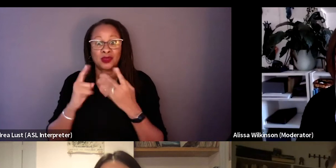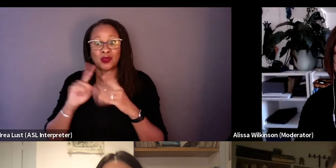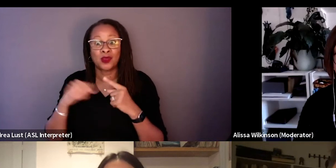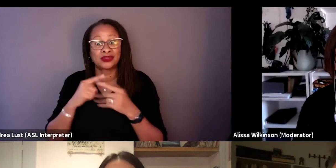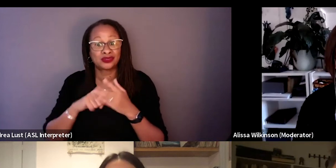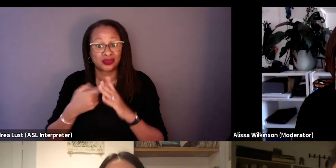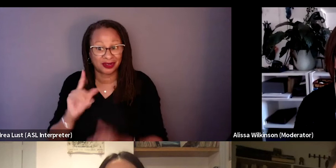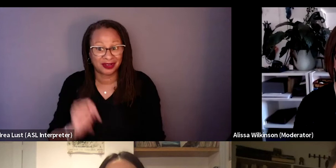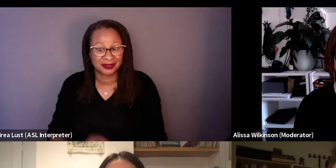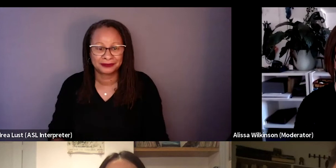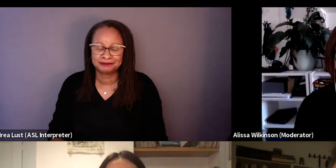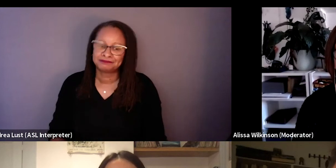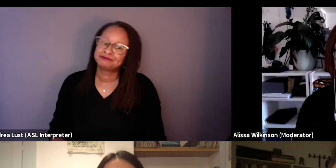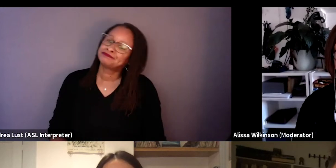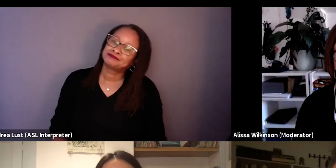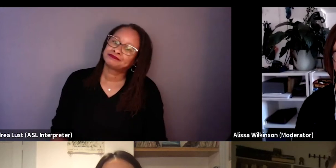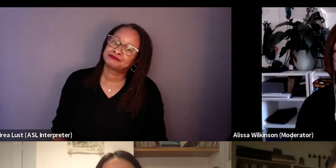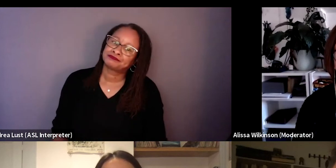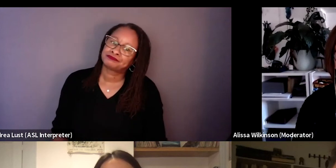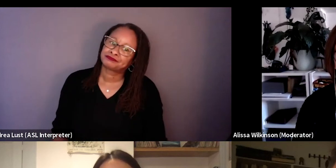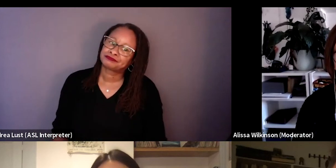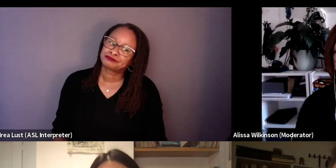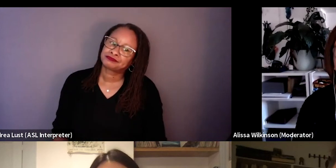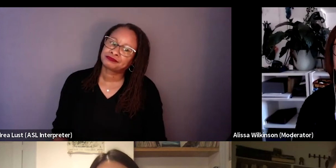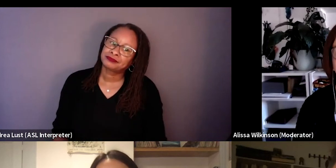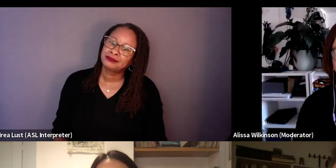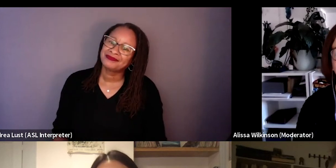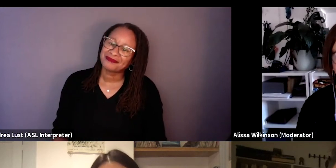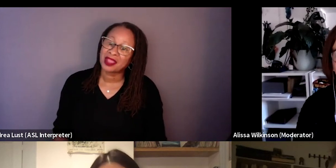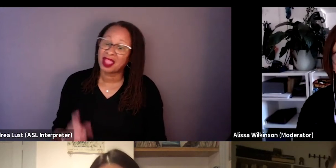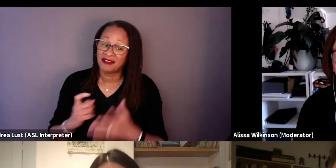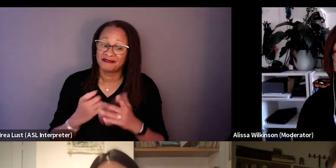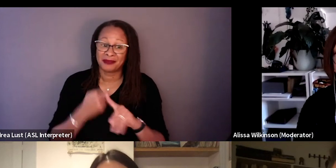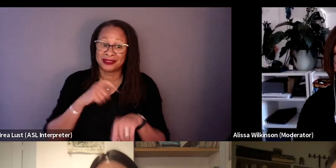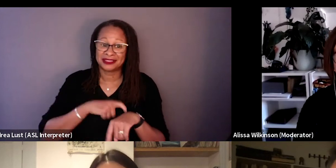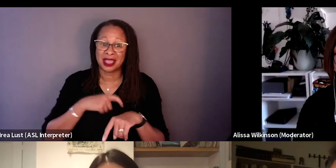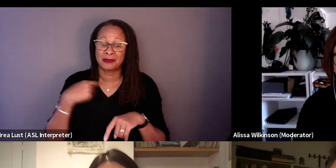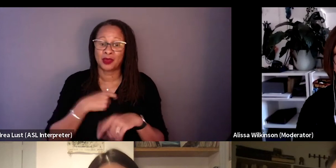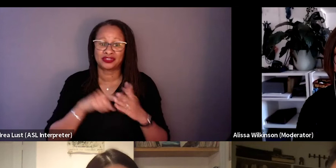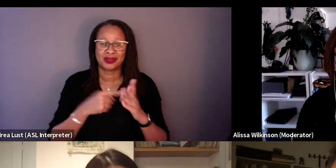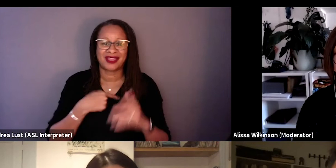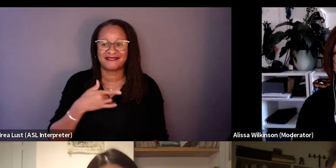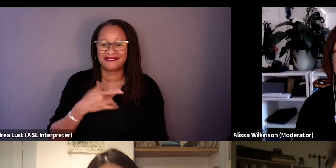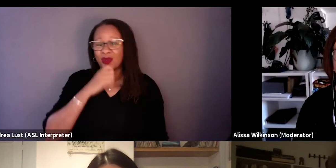I feel like since we started, I feel older, maybe more experienced,